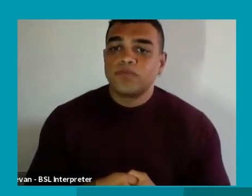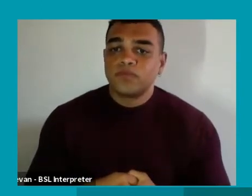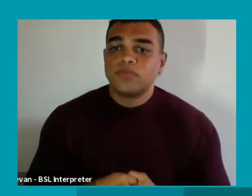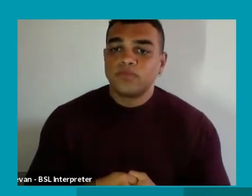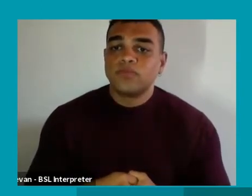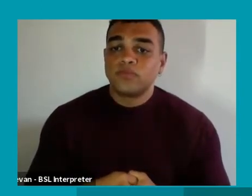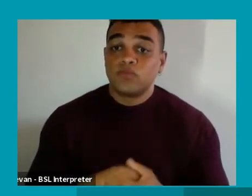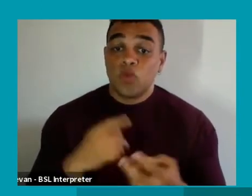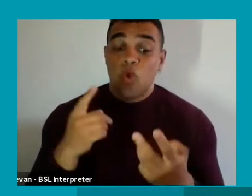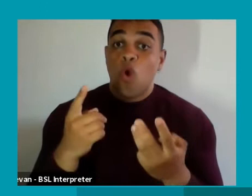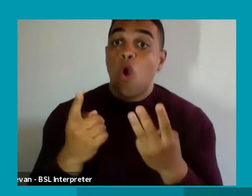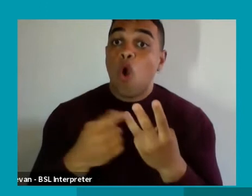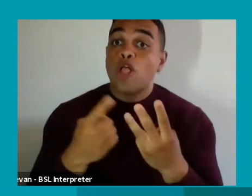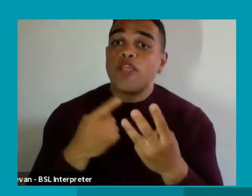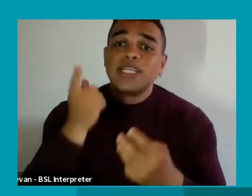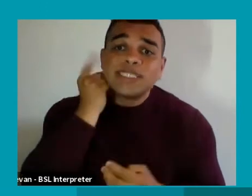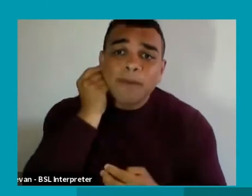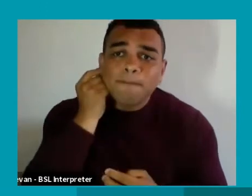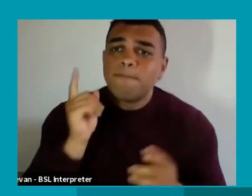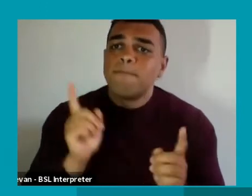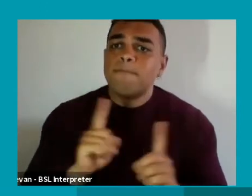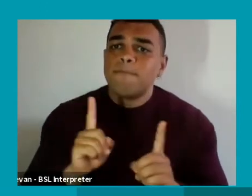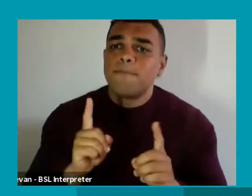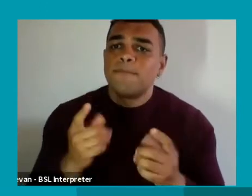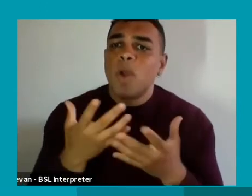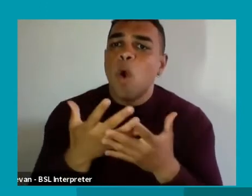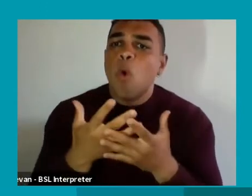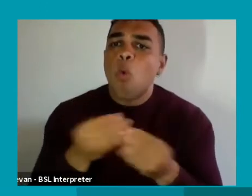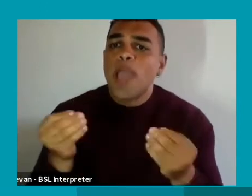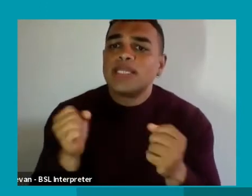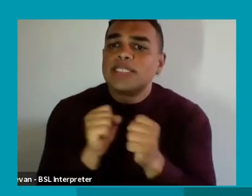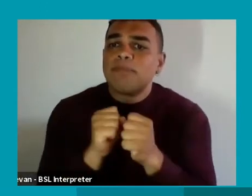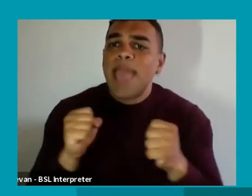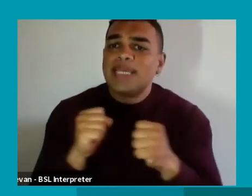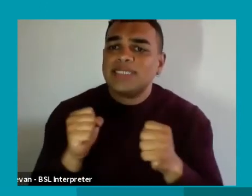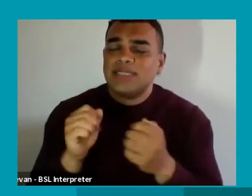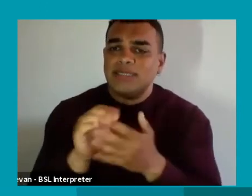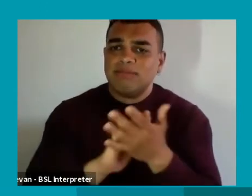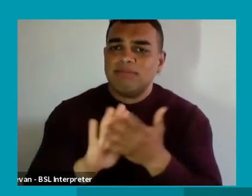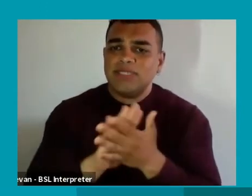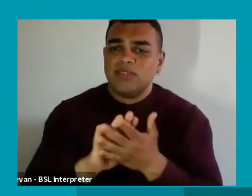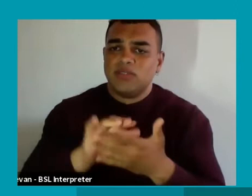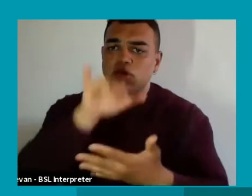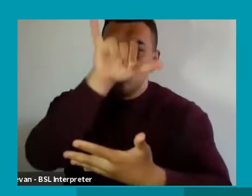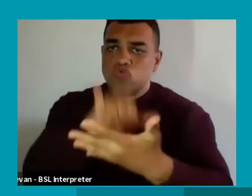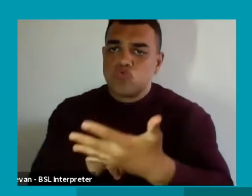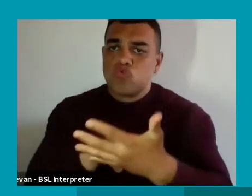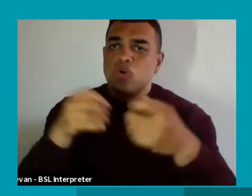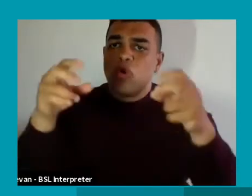This is really, really important piece of information, so try not to use CV cliches.